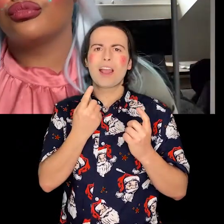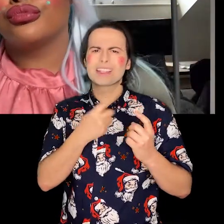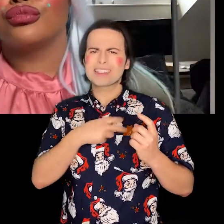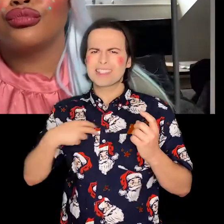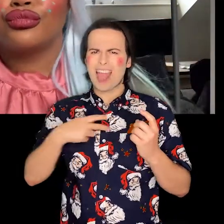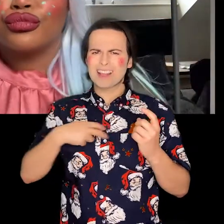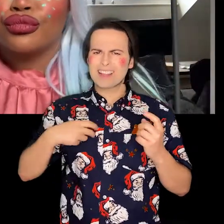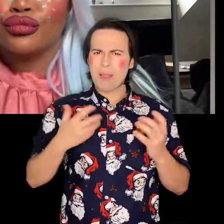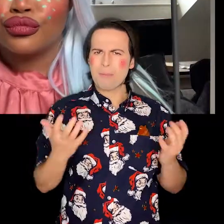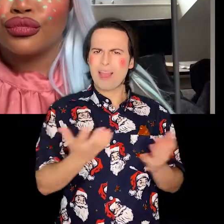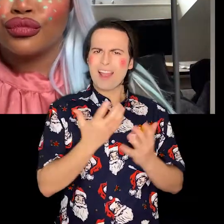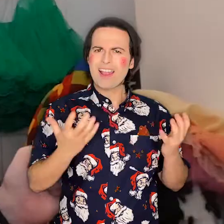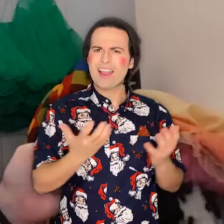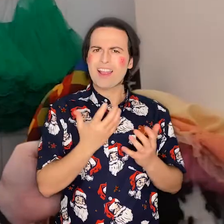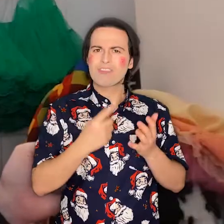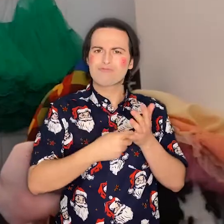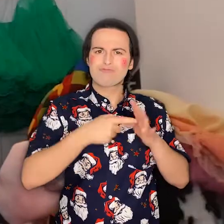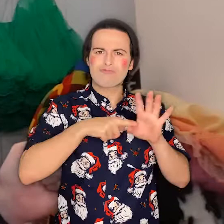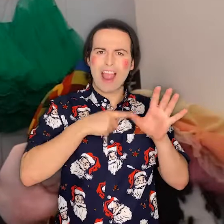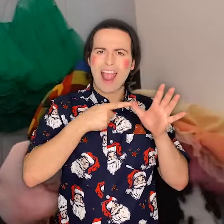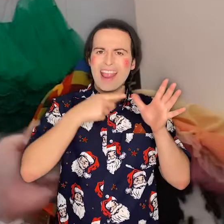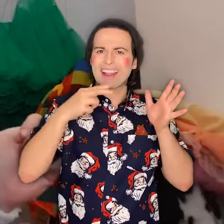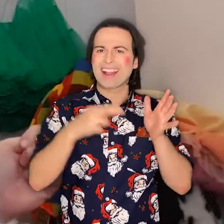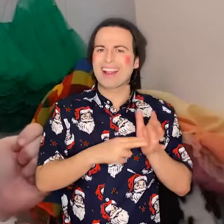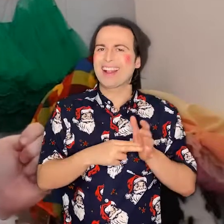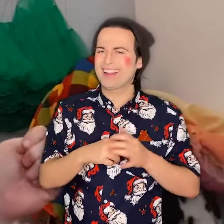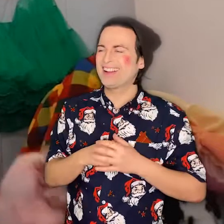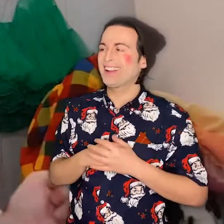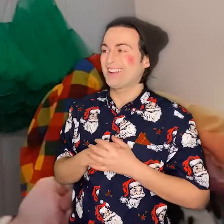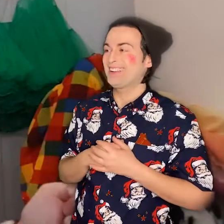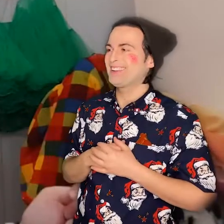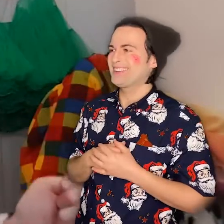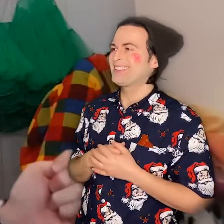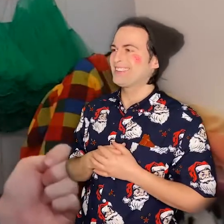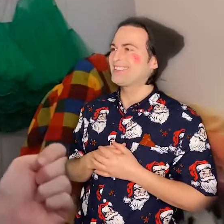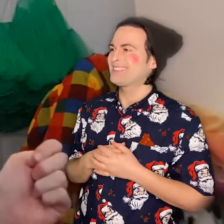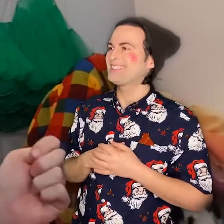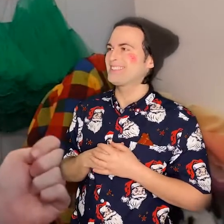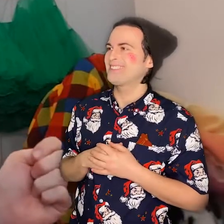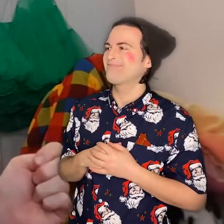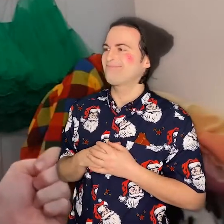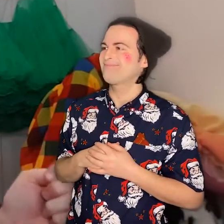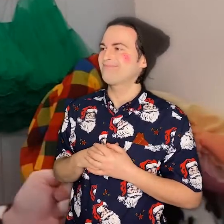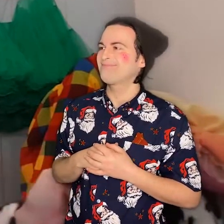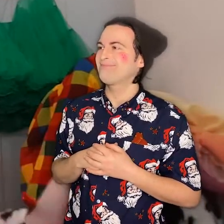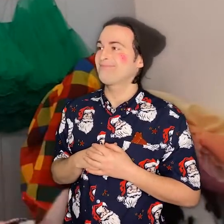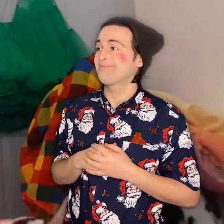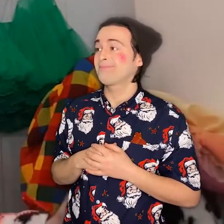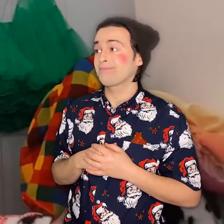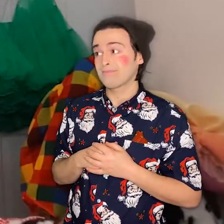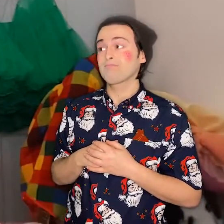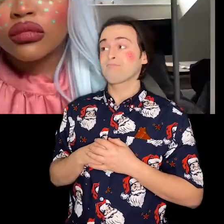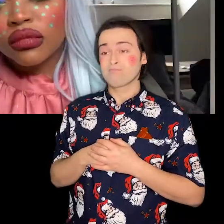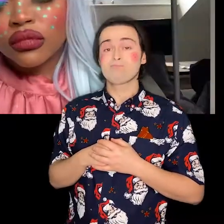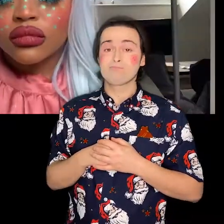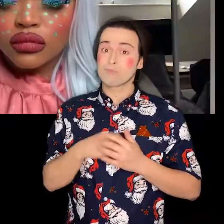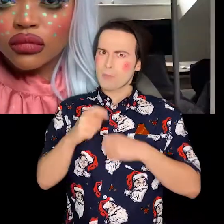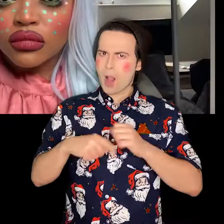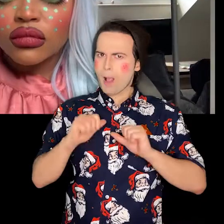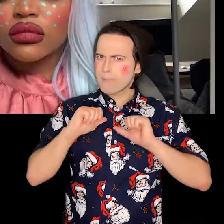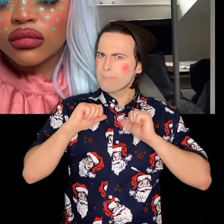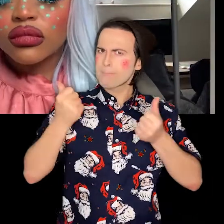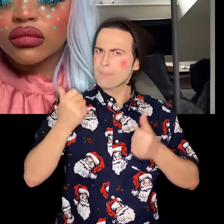Helen – Don’t sound too excited hen. Bagging a footballer is the number one KPI for a Real Dame.